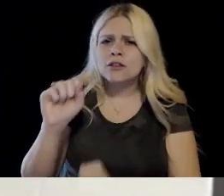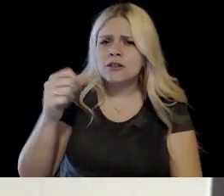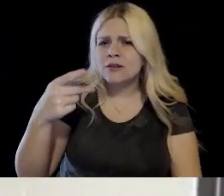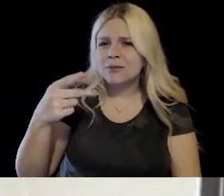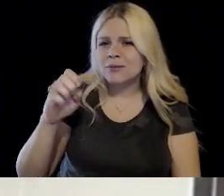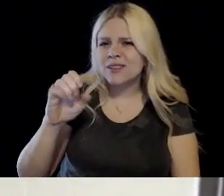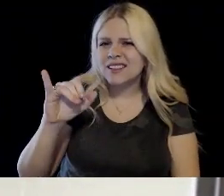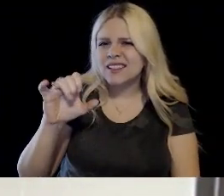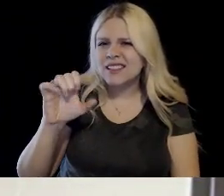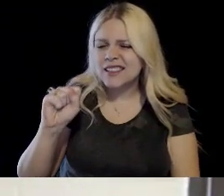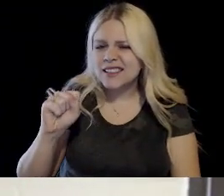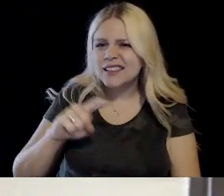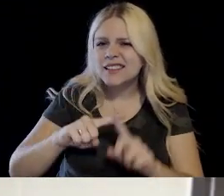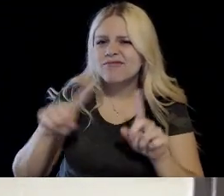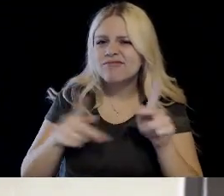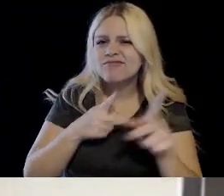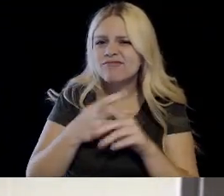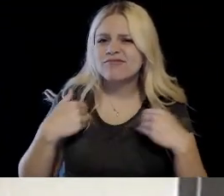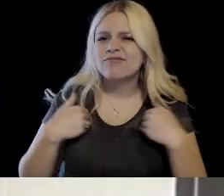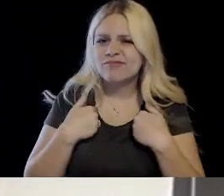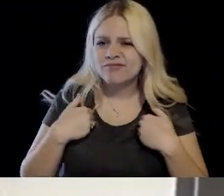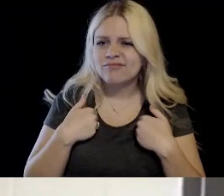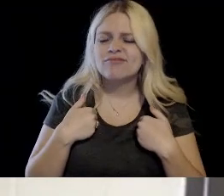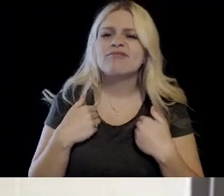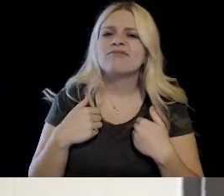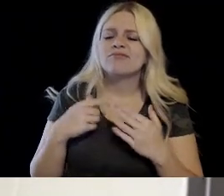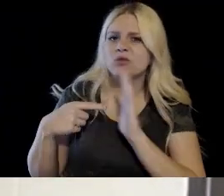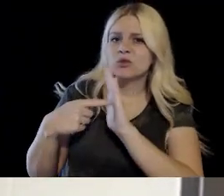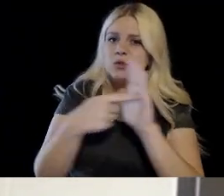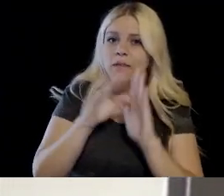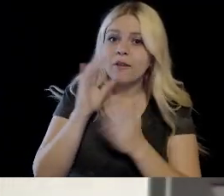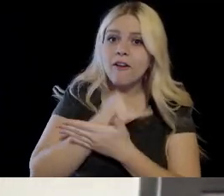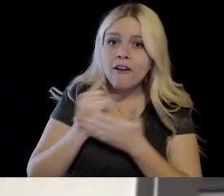artwork that you've all loved. By the way, It's a great way and a great time for you